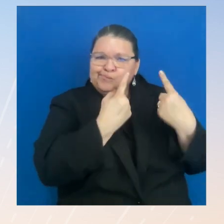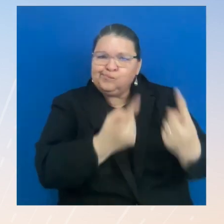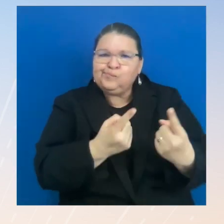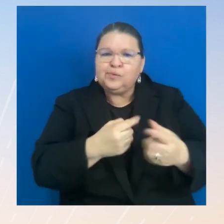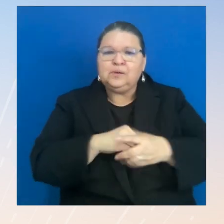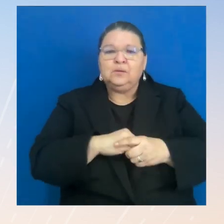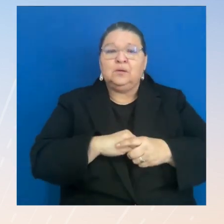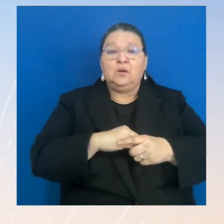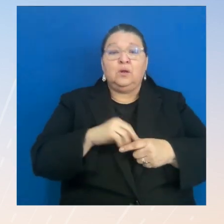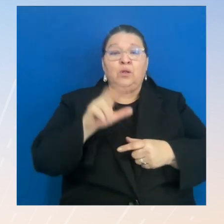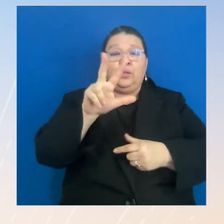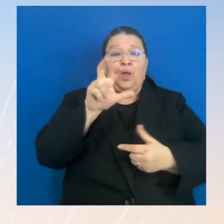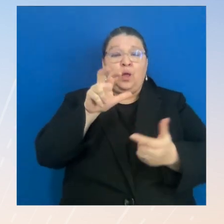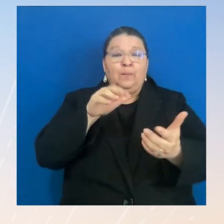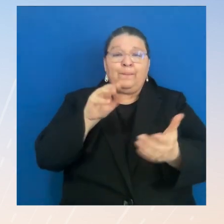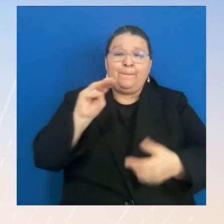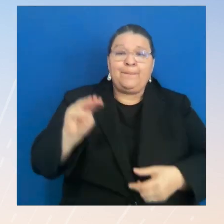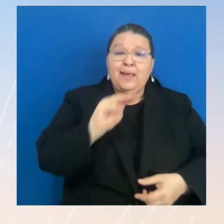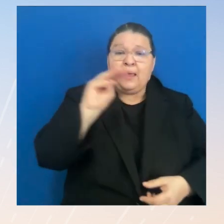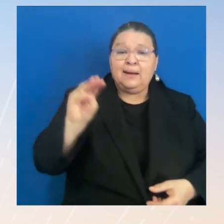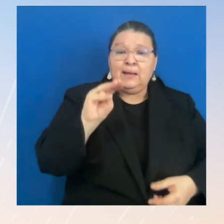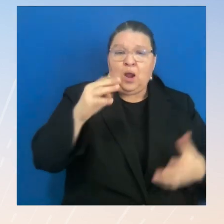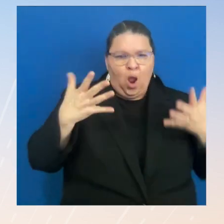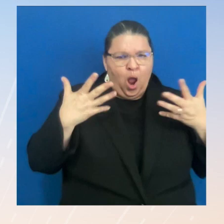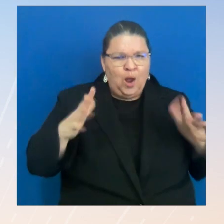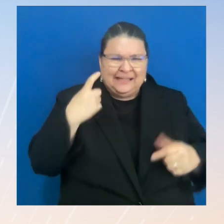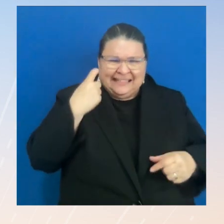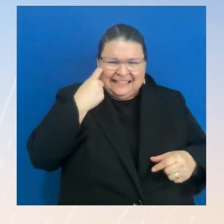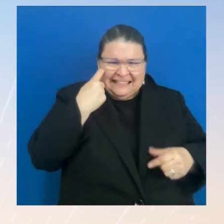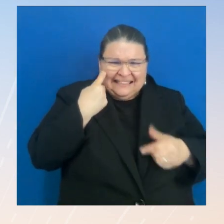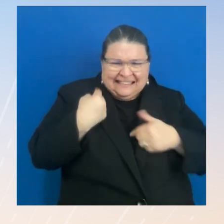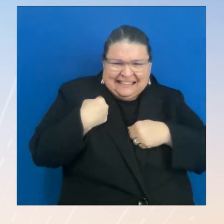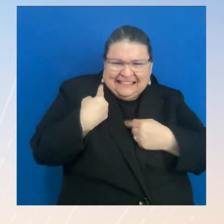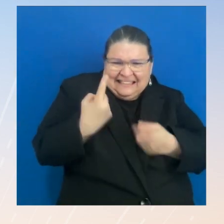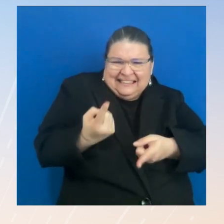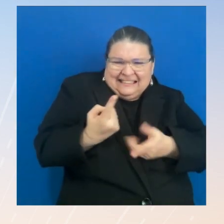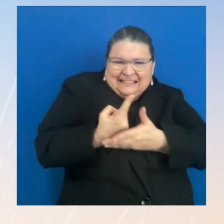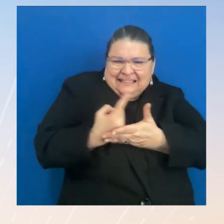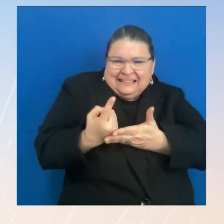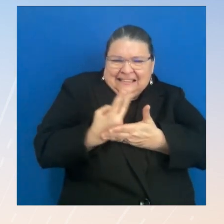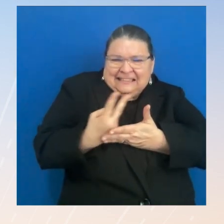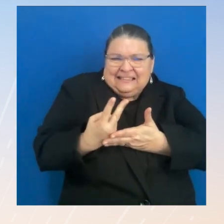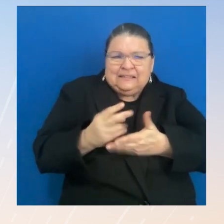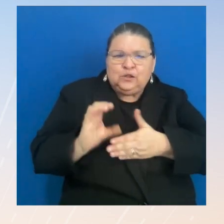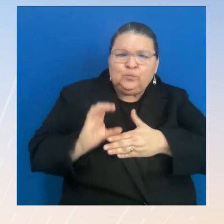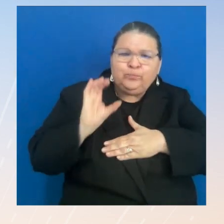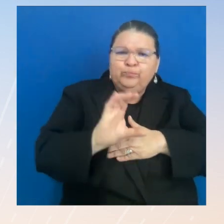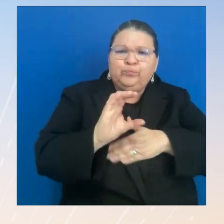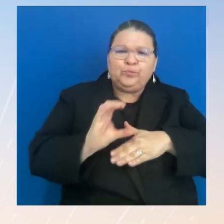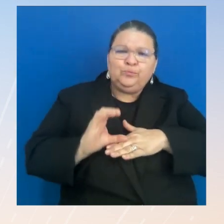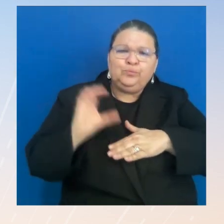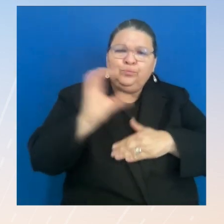helping them to hold back the Russian military over the past few weeks. It is also true -- and there will be more